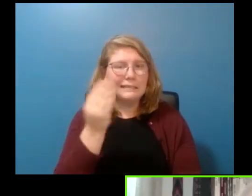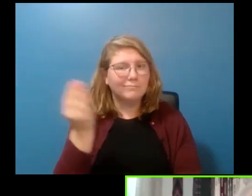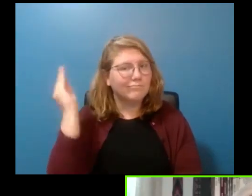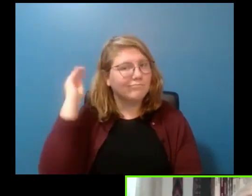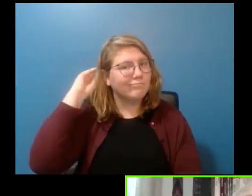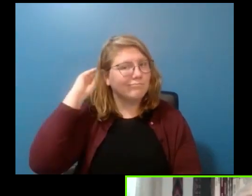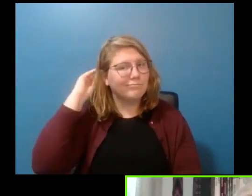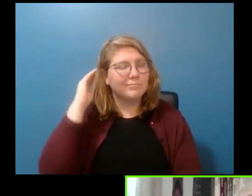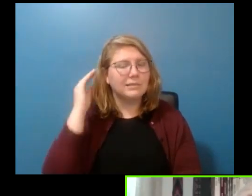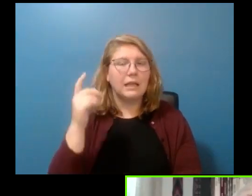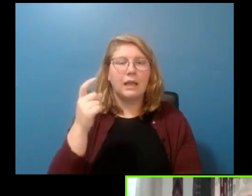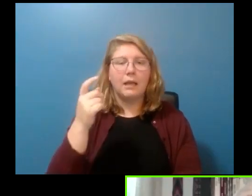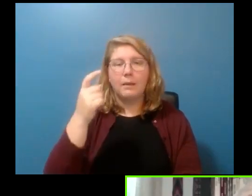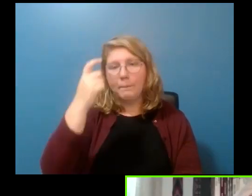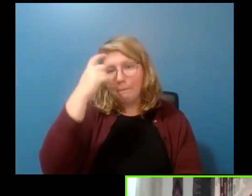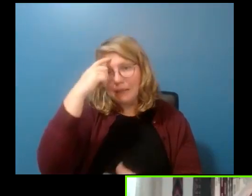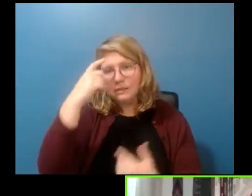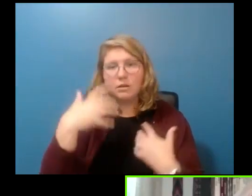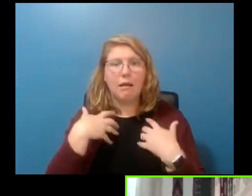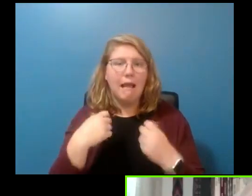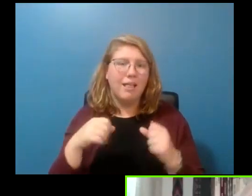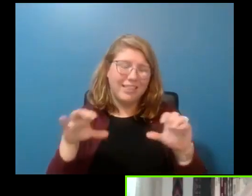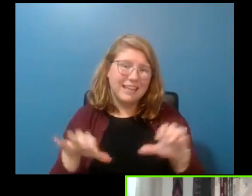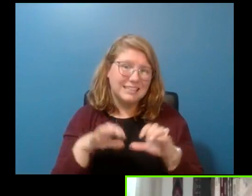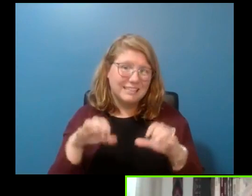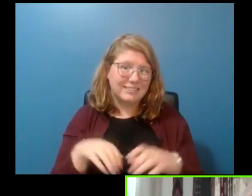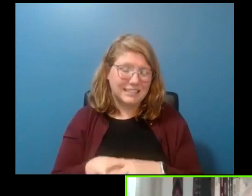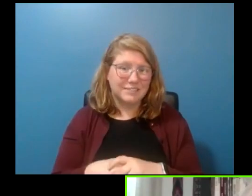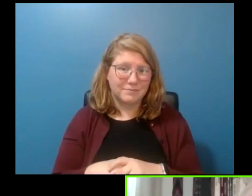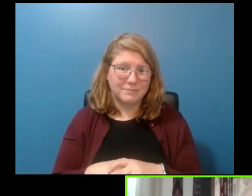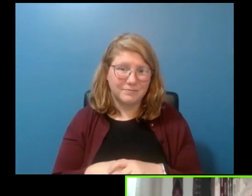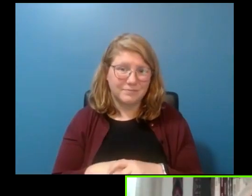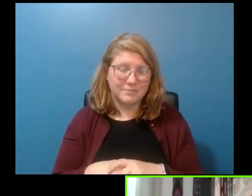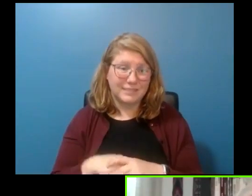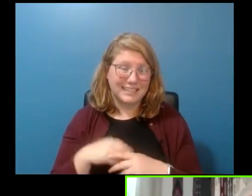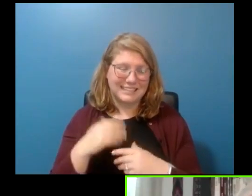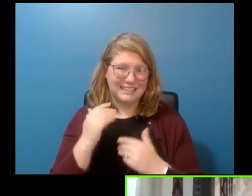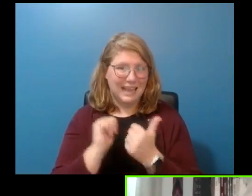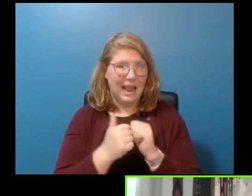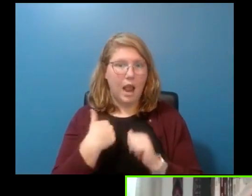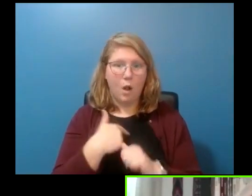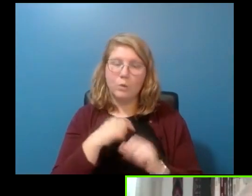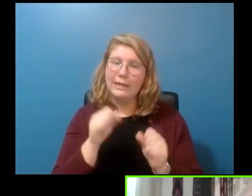going to think about today, I am not going to think about the future, it calms down your